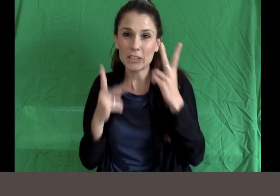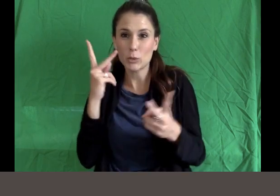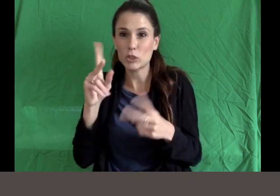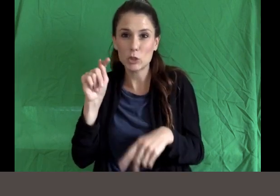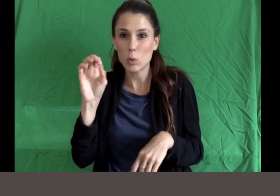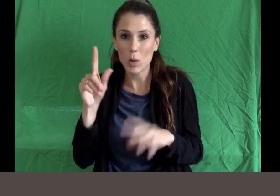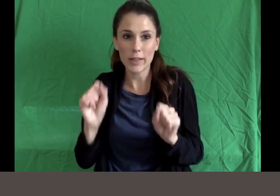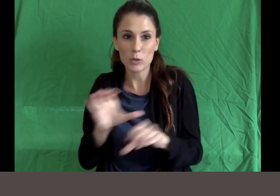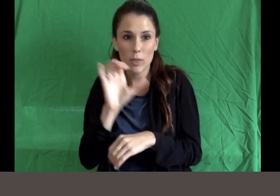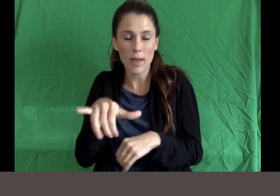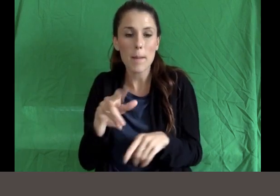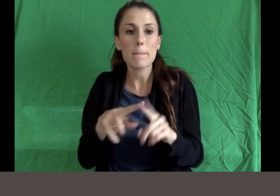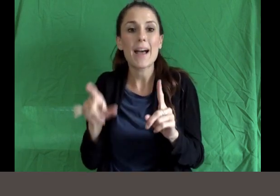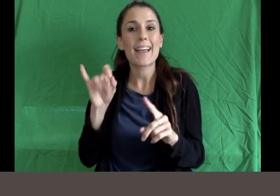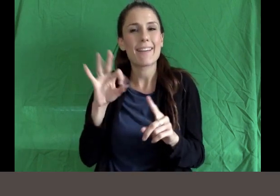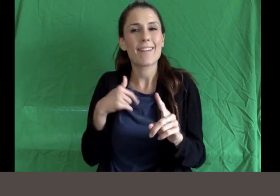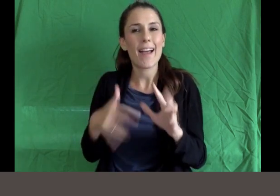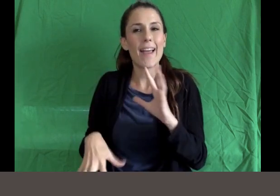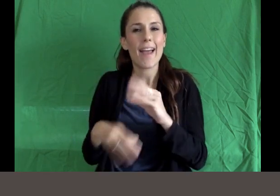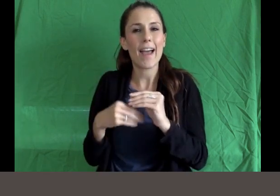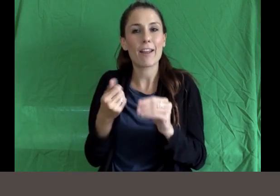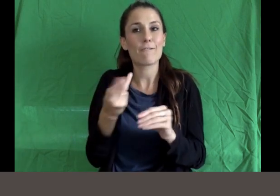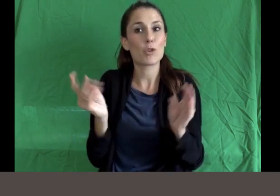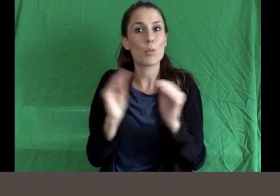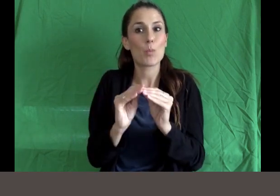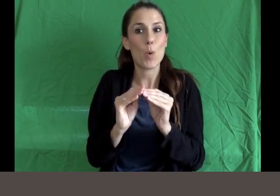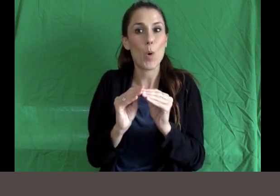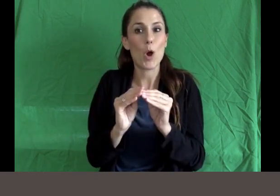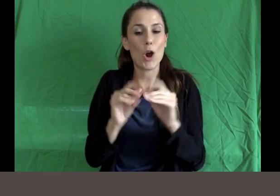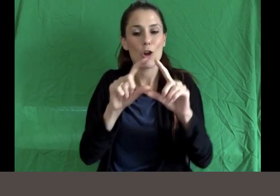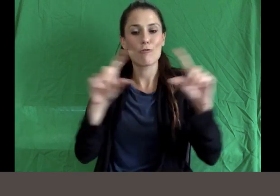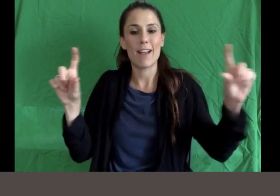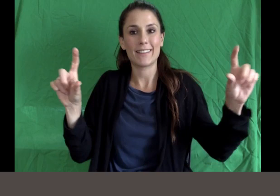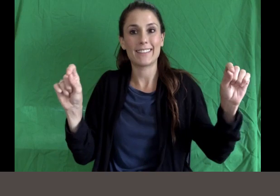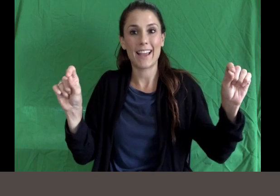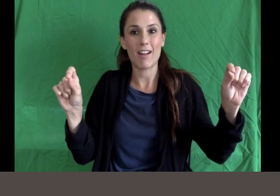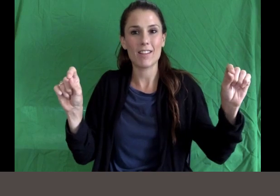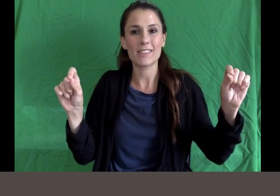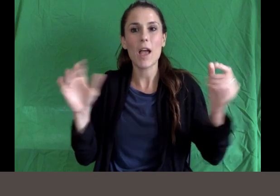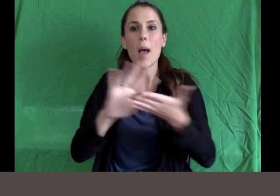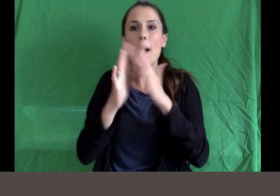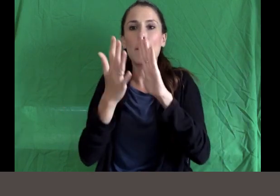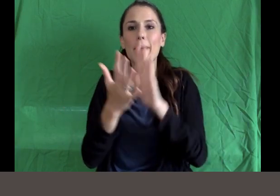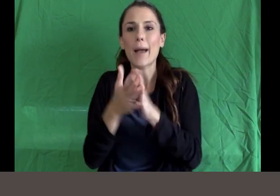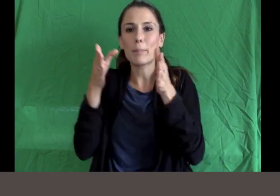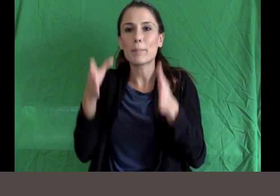add a few more rectangles I have an entire stick figure and I'm willing to bet that there's